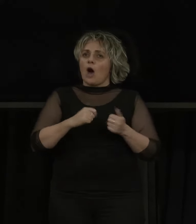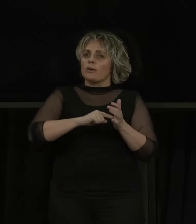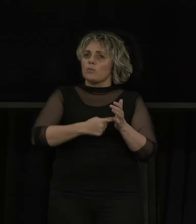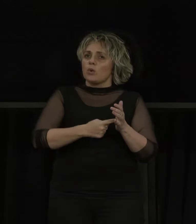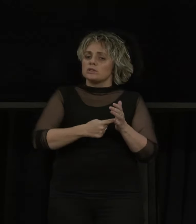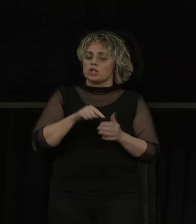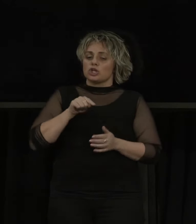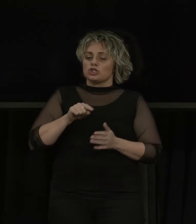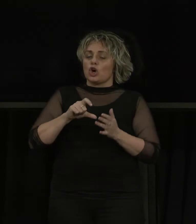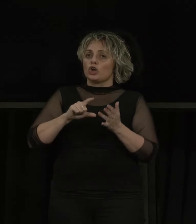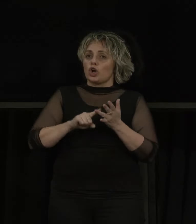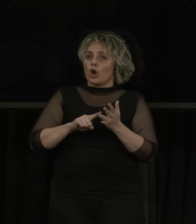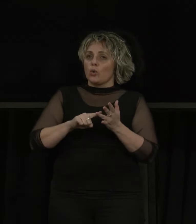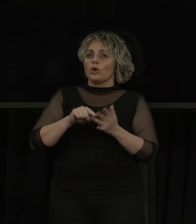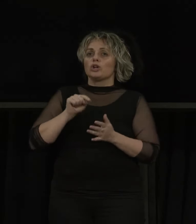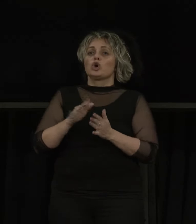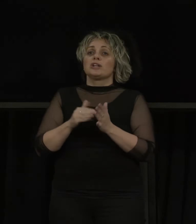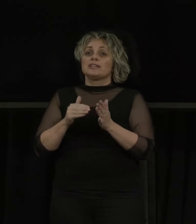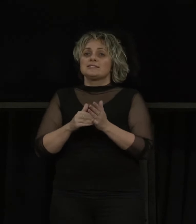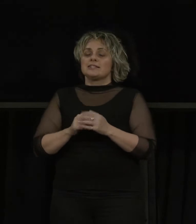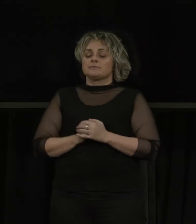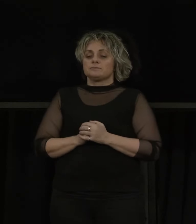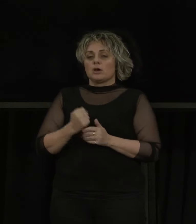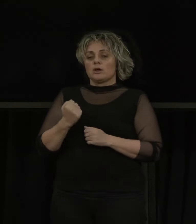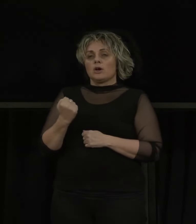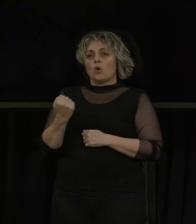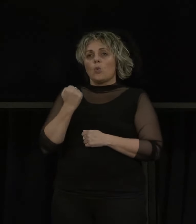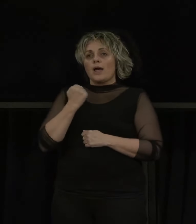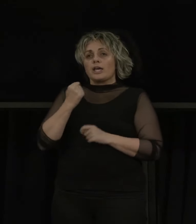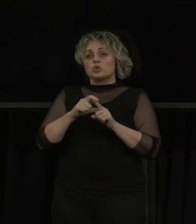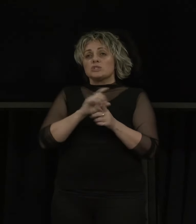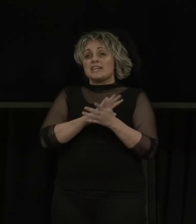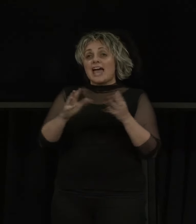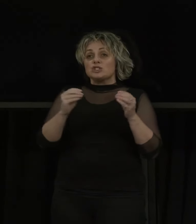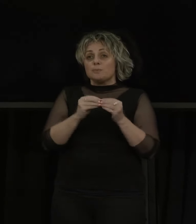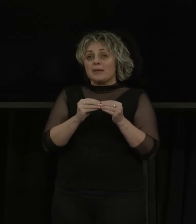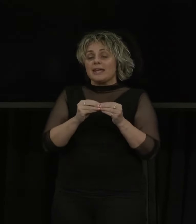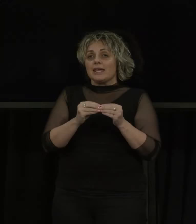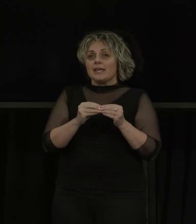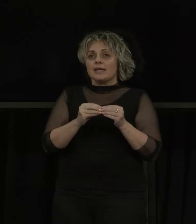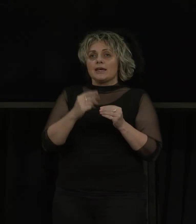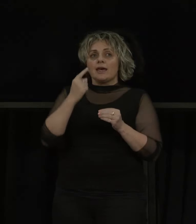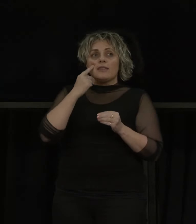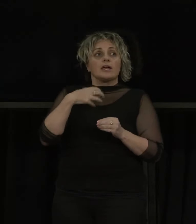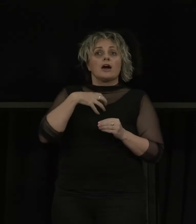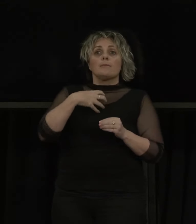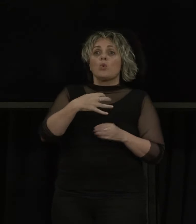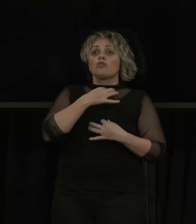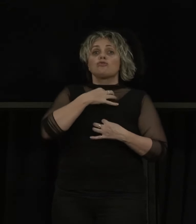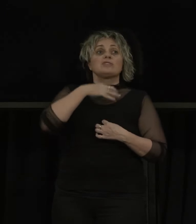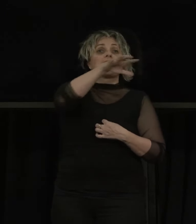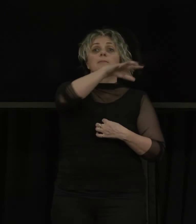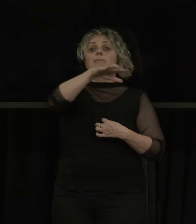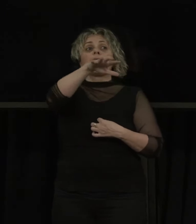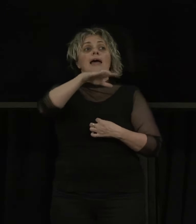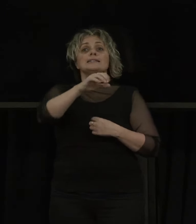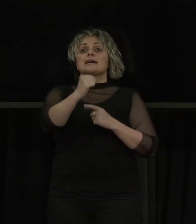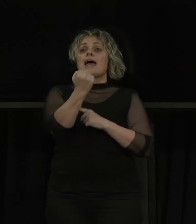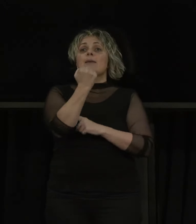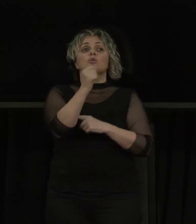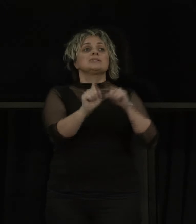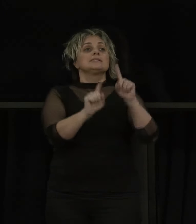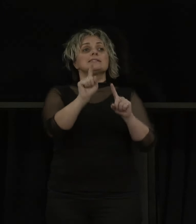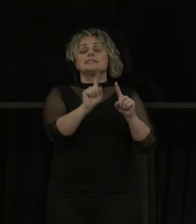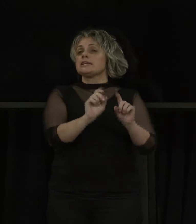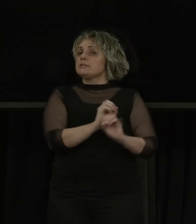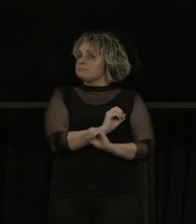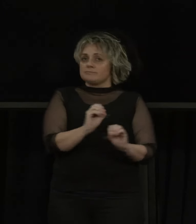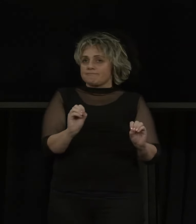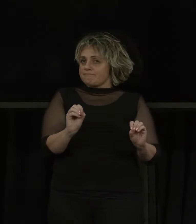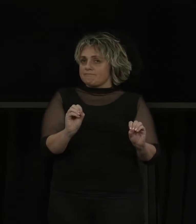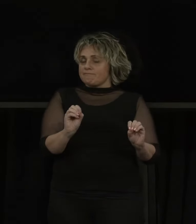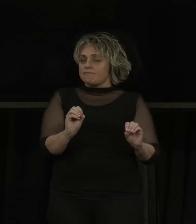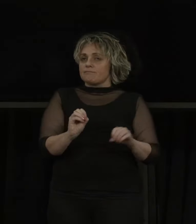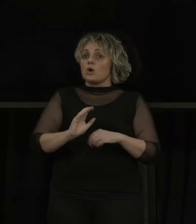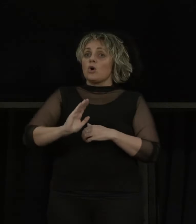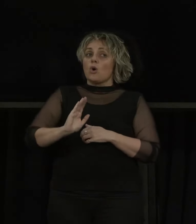Estimates nationwide can be